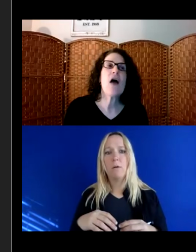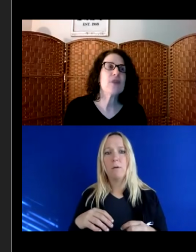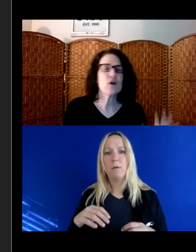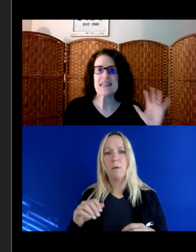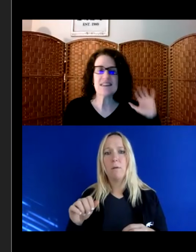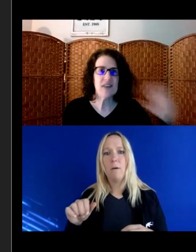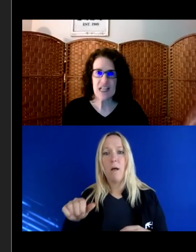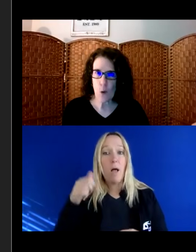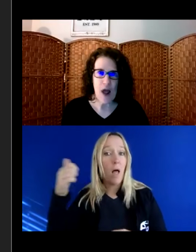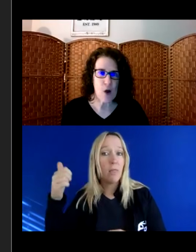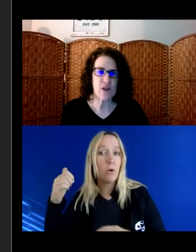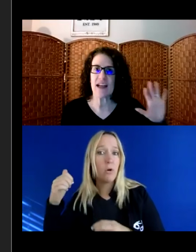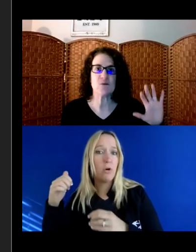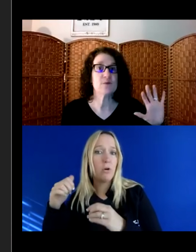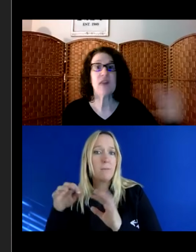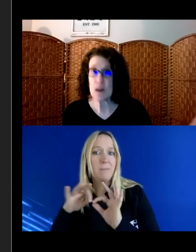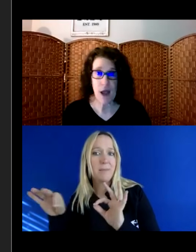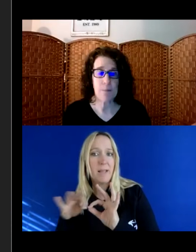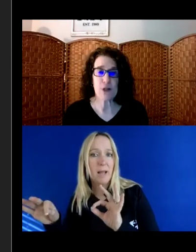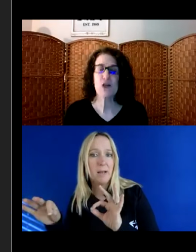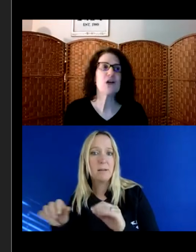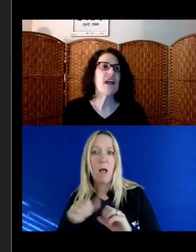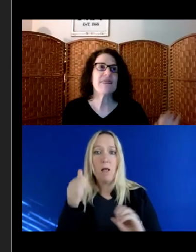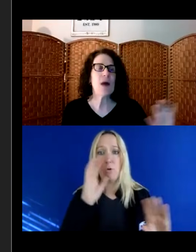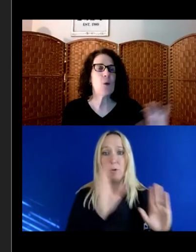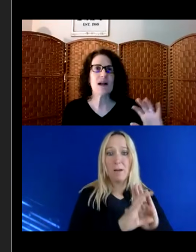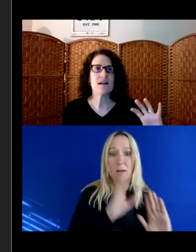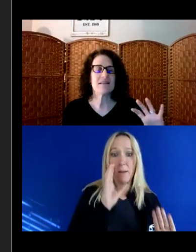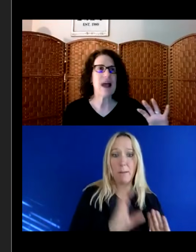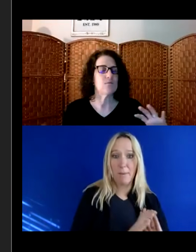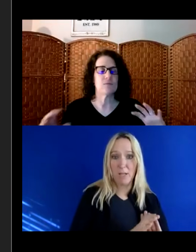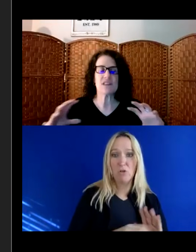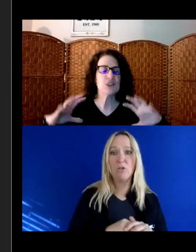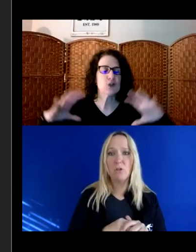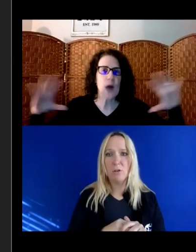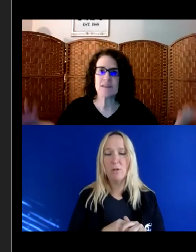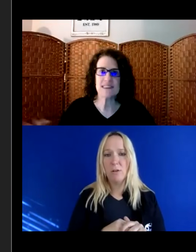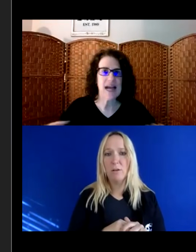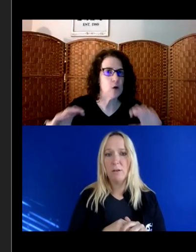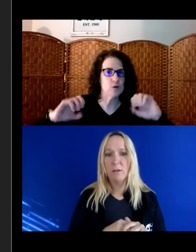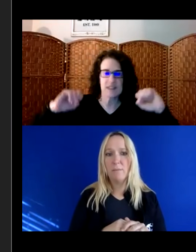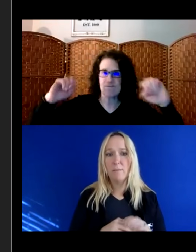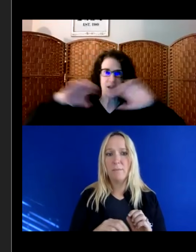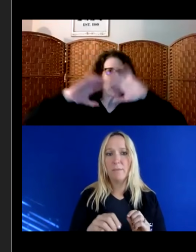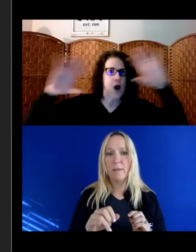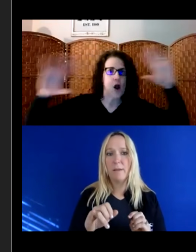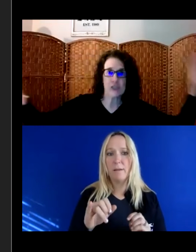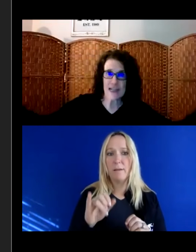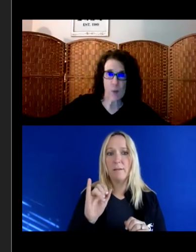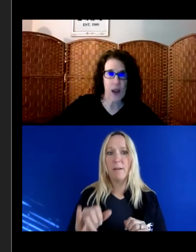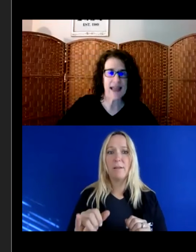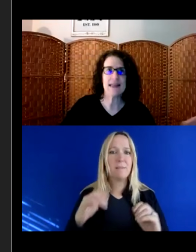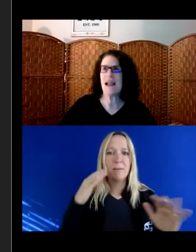So there's a video out there that's very popular, that describes sounds in a very artsy way,